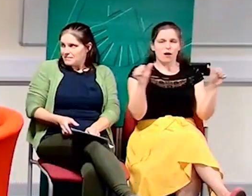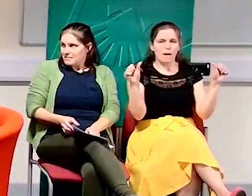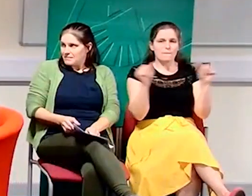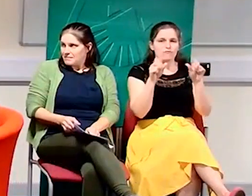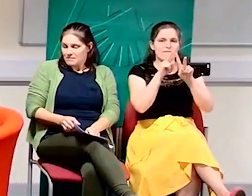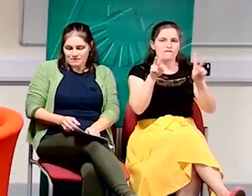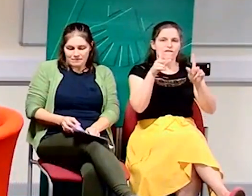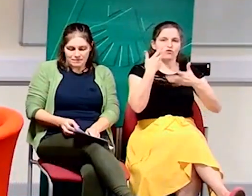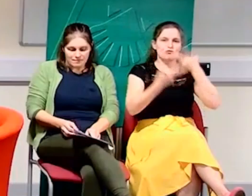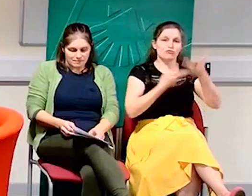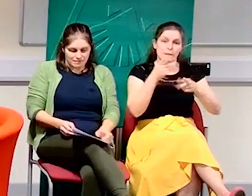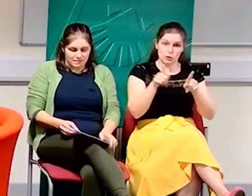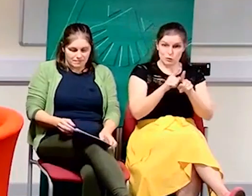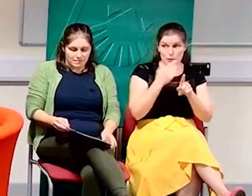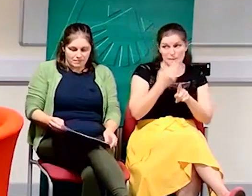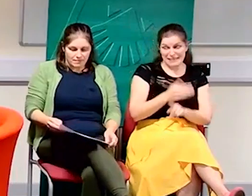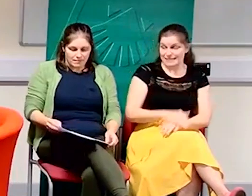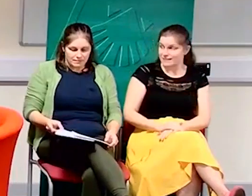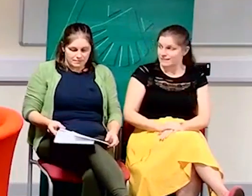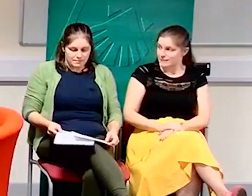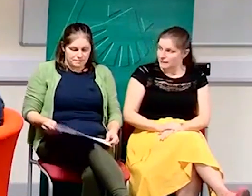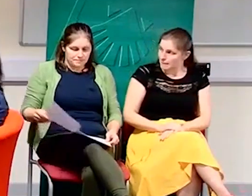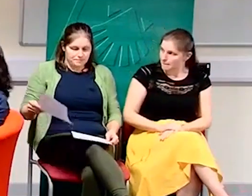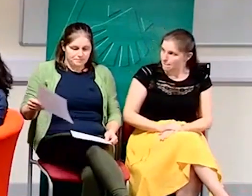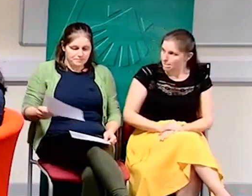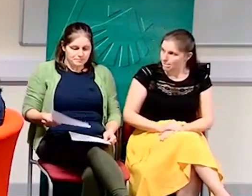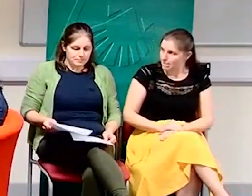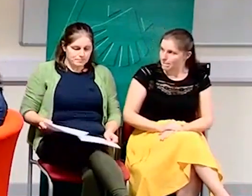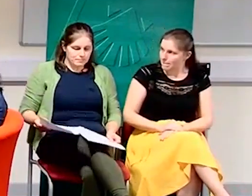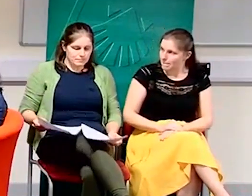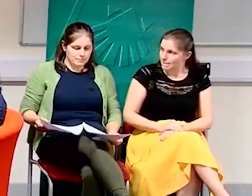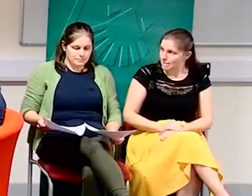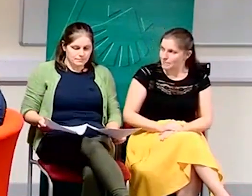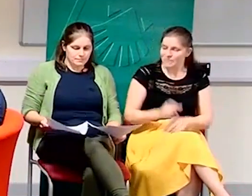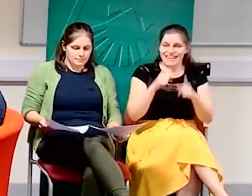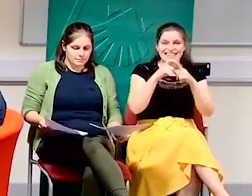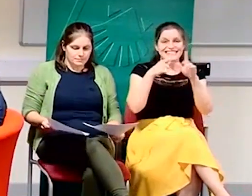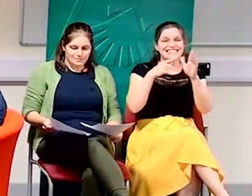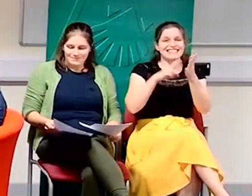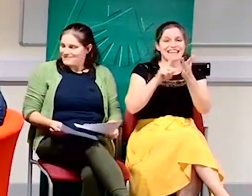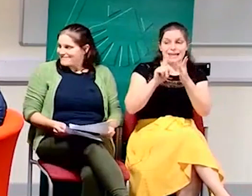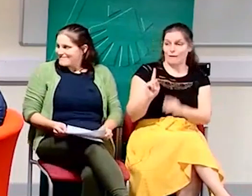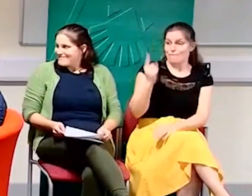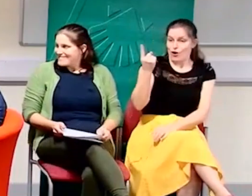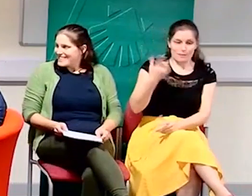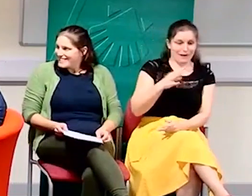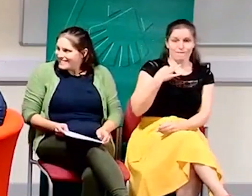description of yourself as well uh to help us out so Dani it looks like it looks like the microphone